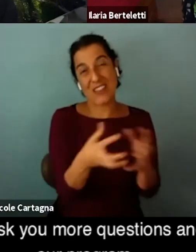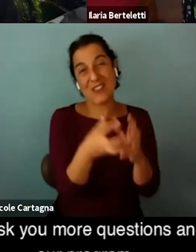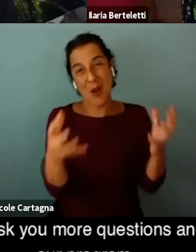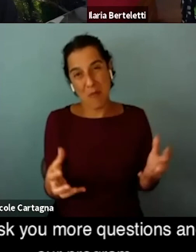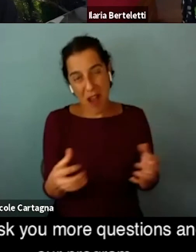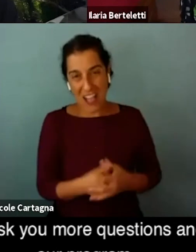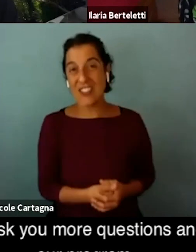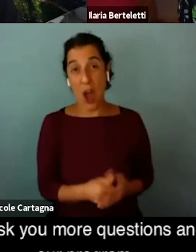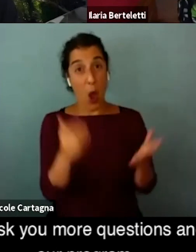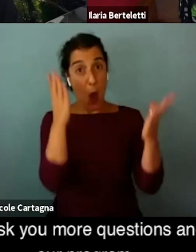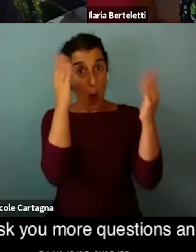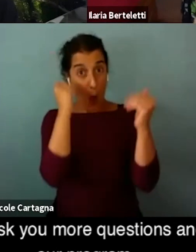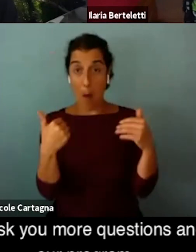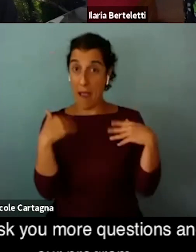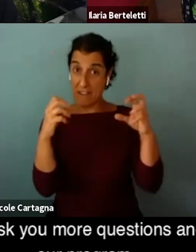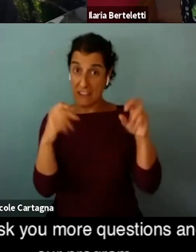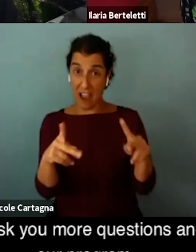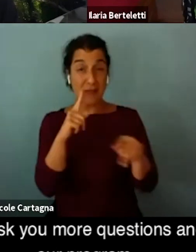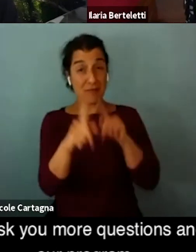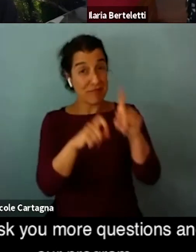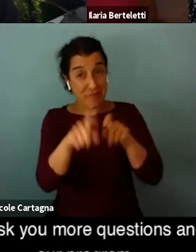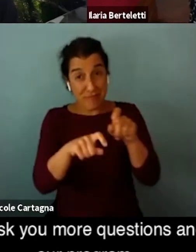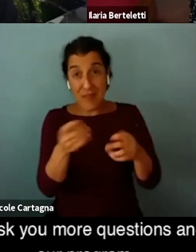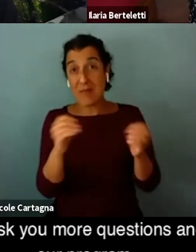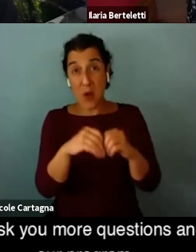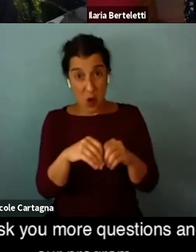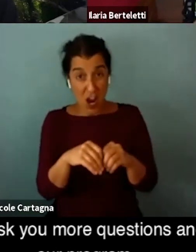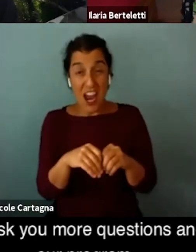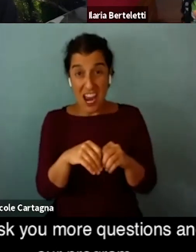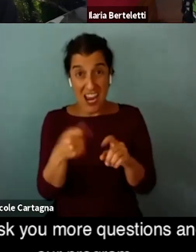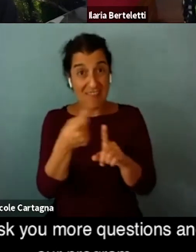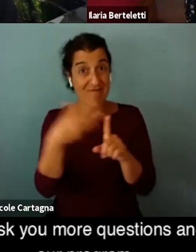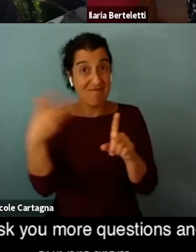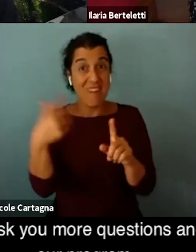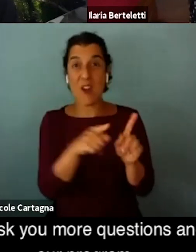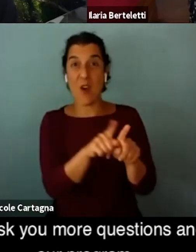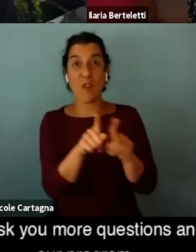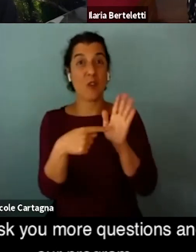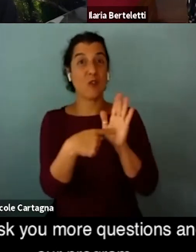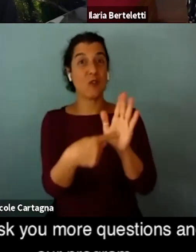will have opportunities to ask more questions and show you what's happening in our program i think